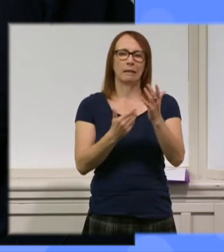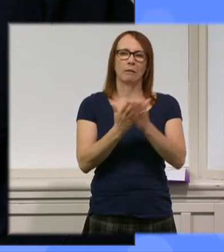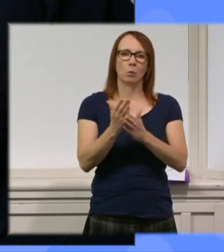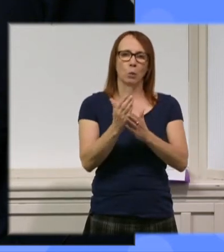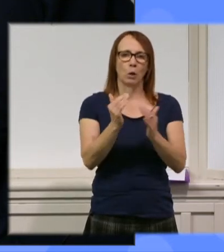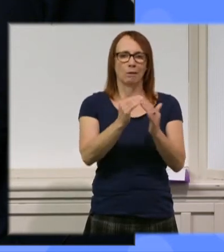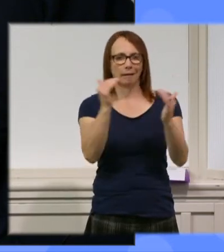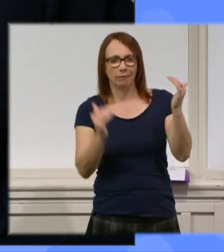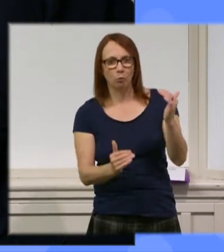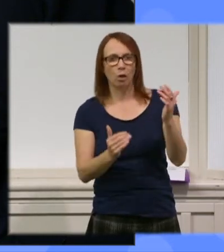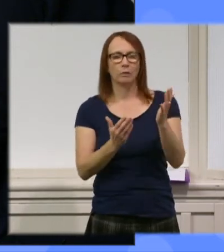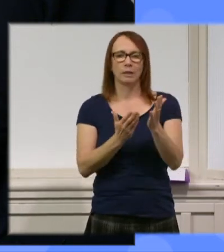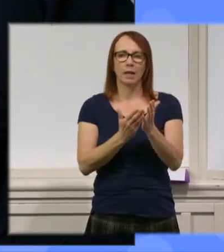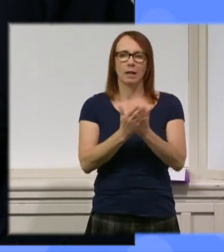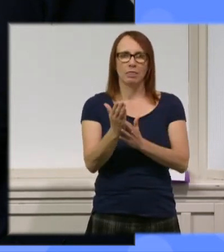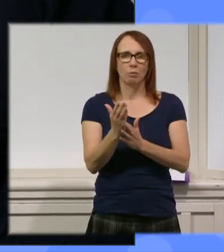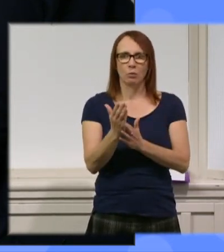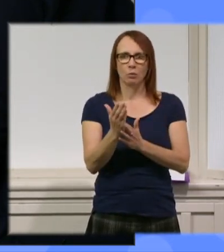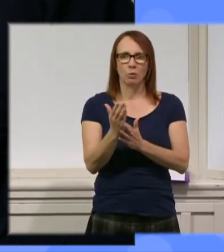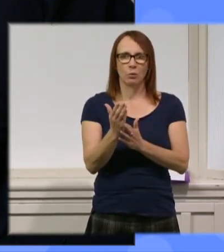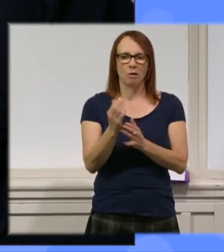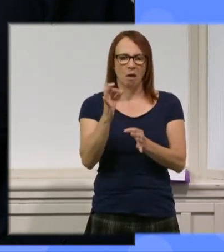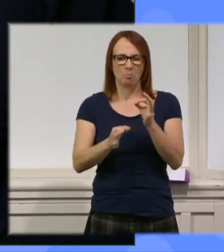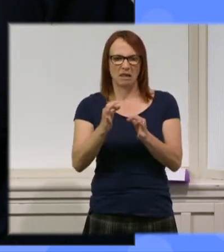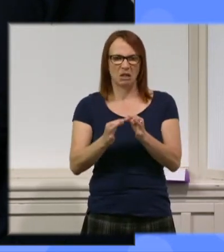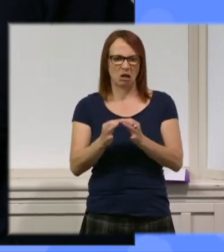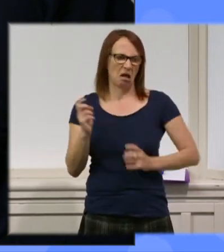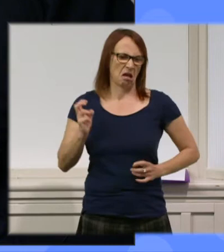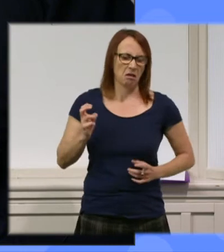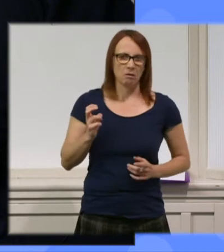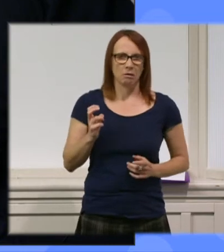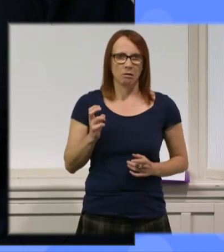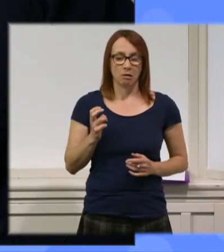the position where we shout adored see each other in chamber and I appreciate